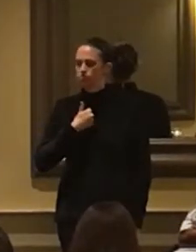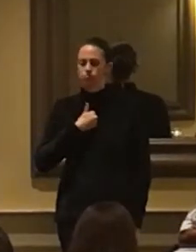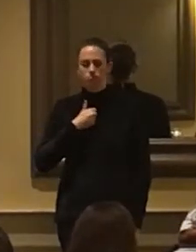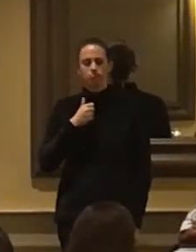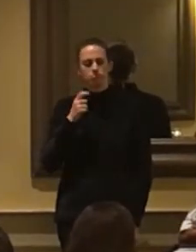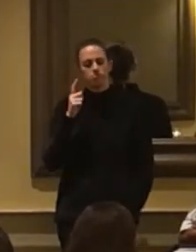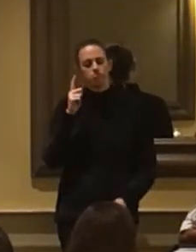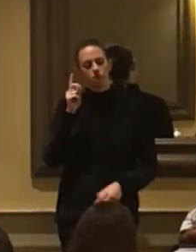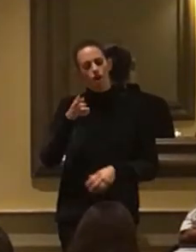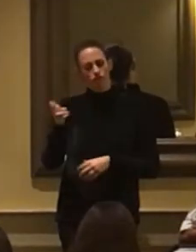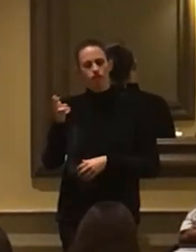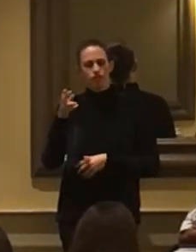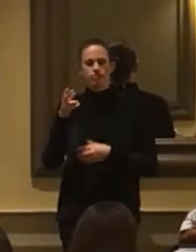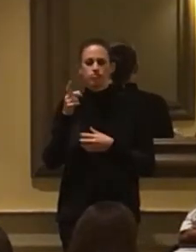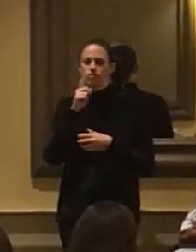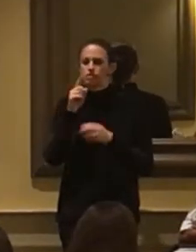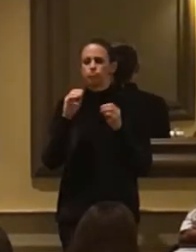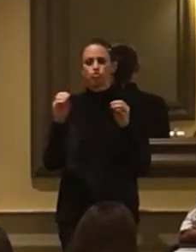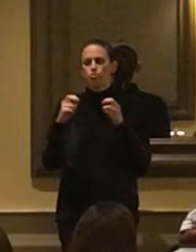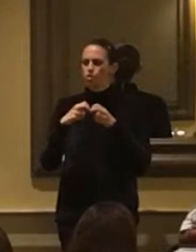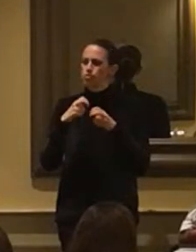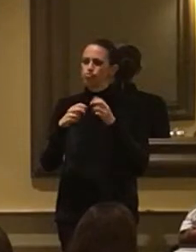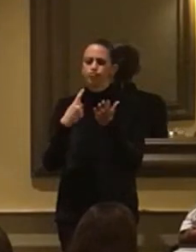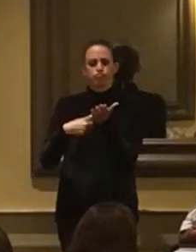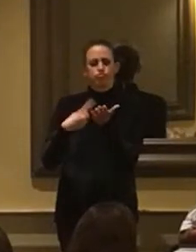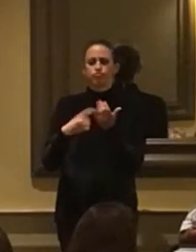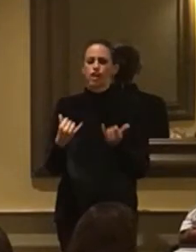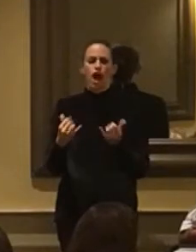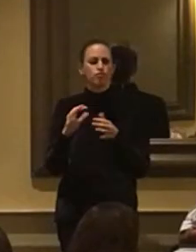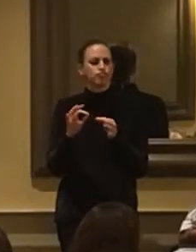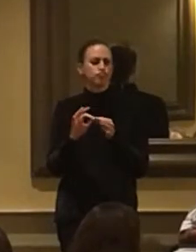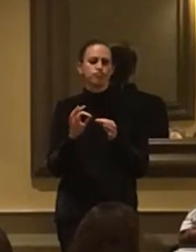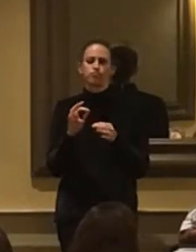Educating people like I did back then. And... yeah, it's been a roller coaster